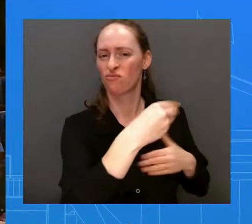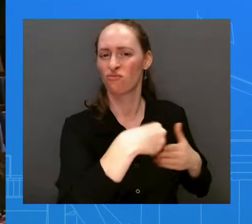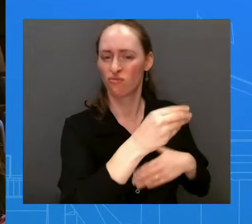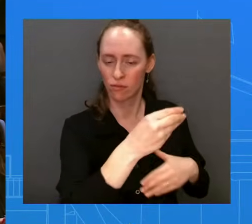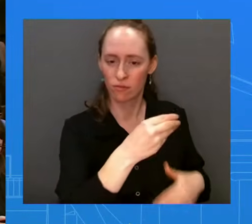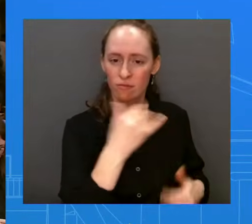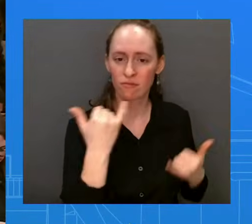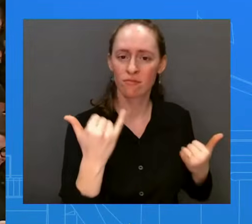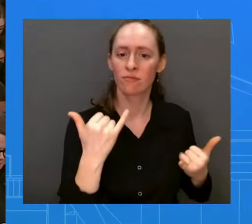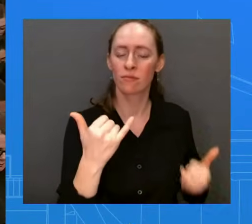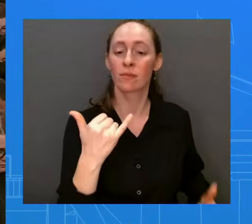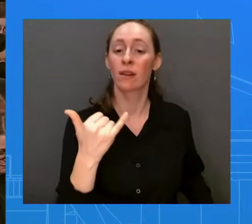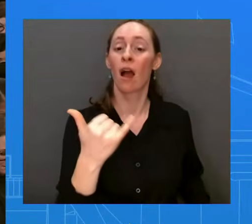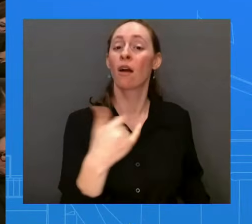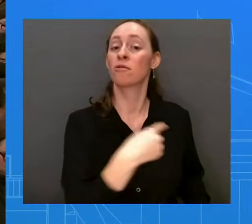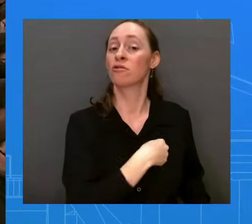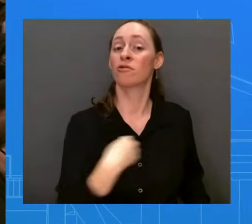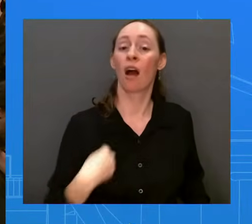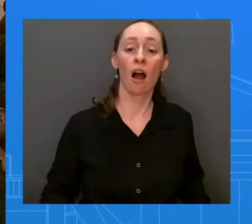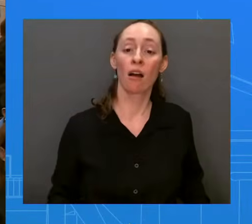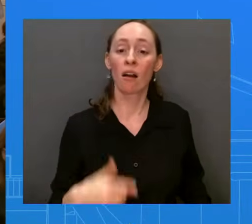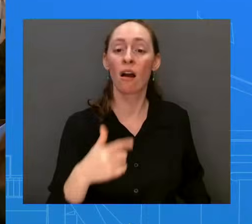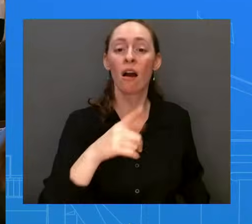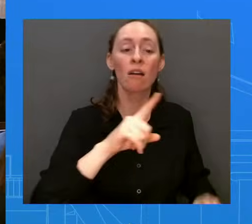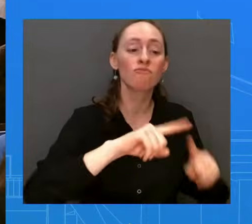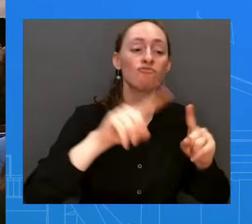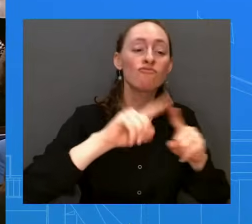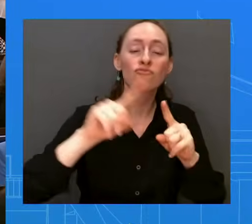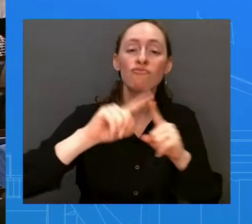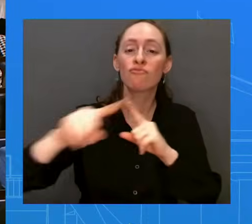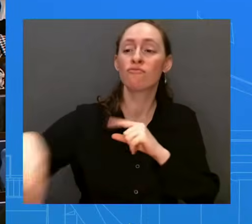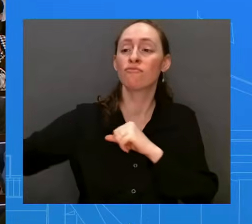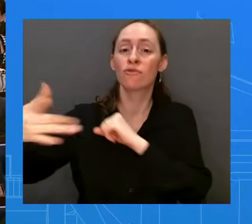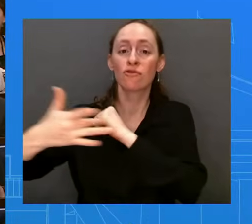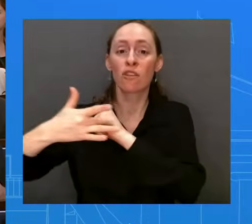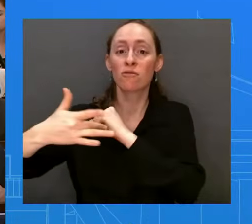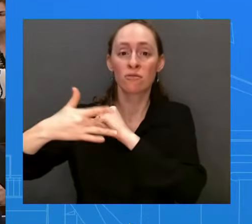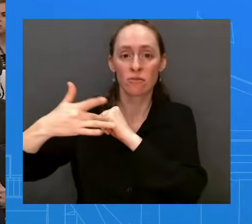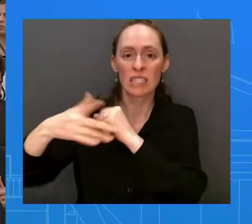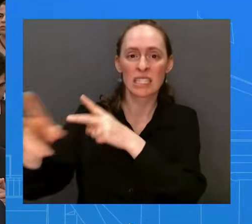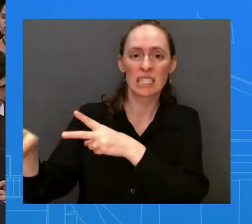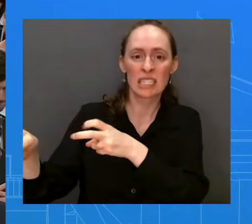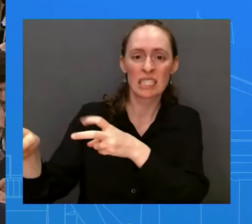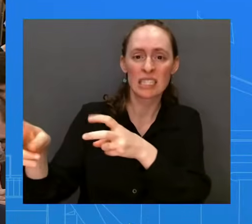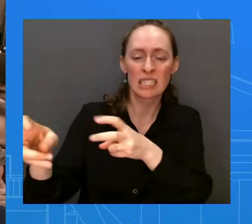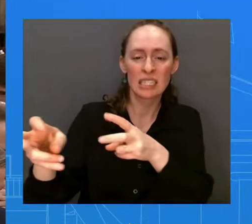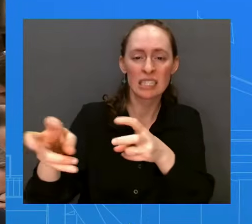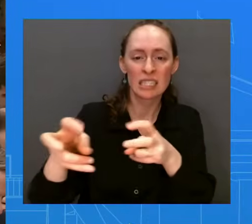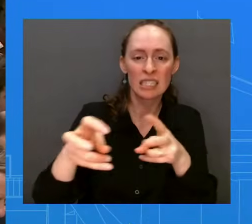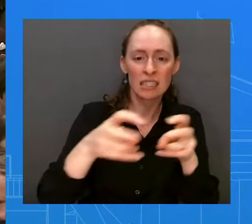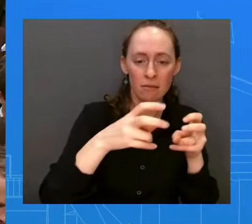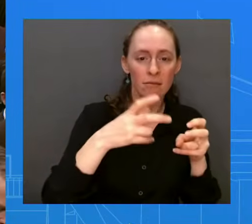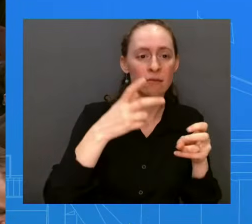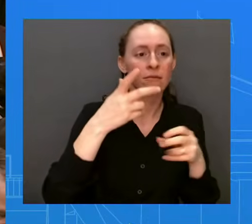President Xi is going to be meeting with the Iranian president. At what point do you review -- a big review -- of the U.S. relationship with China?